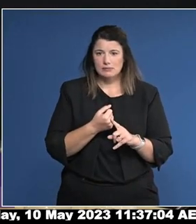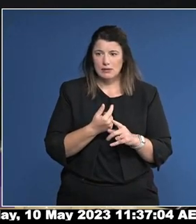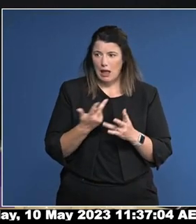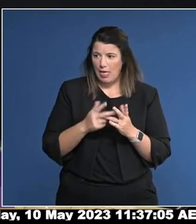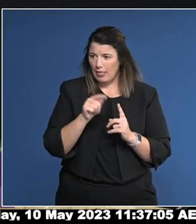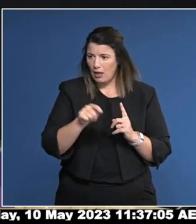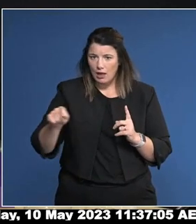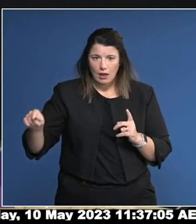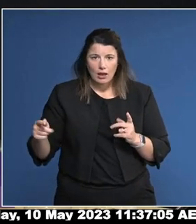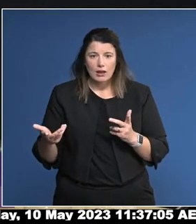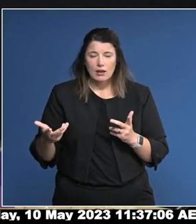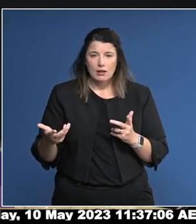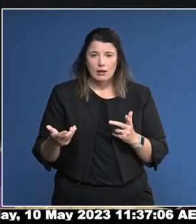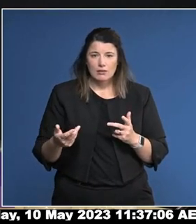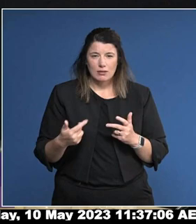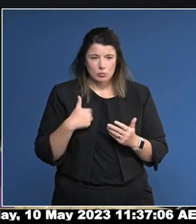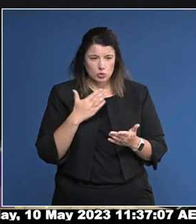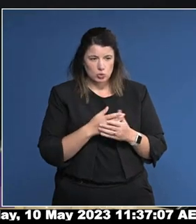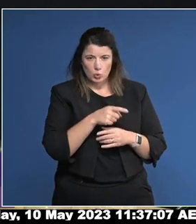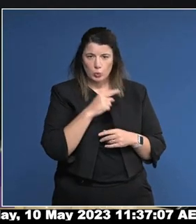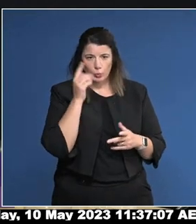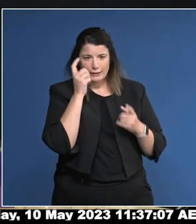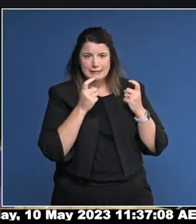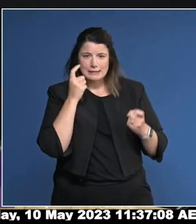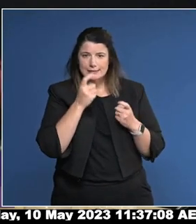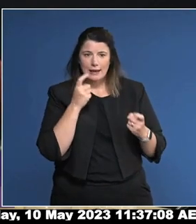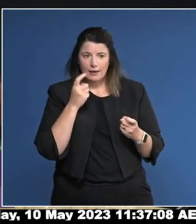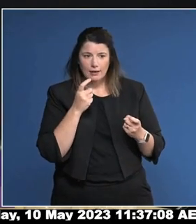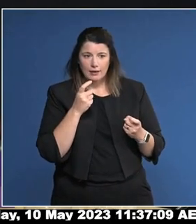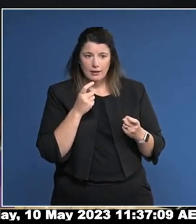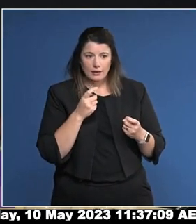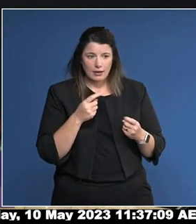one of the things the department would look at is whether or not every effort made to